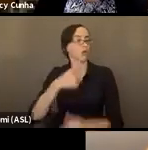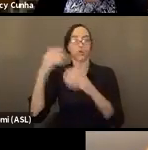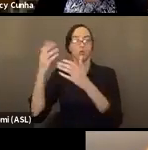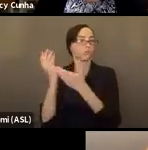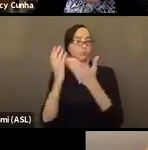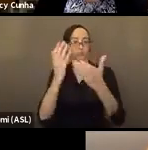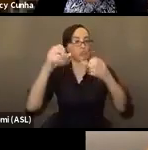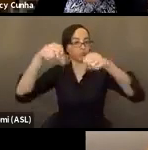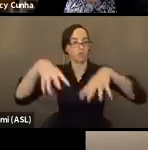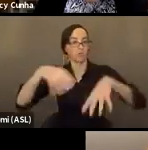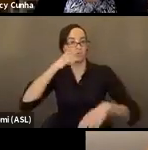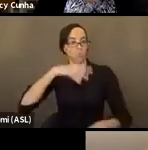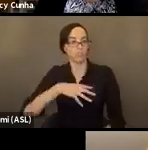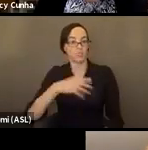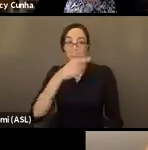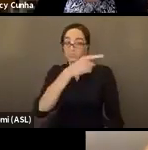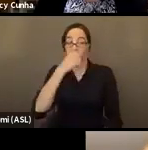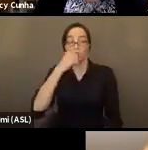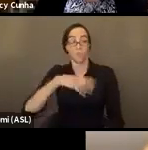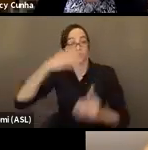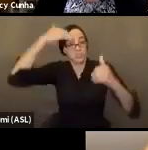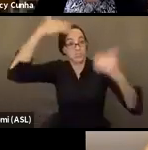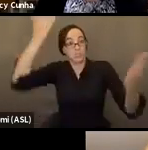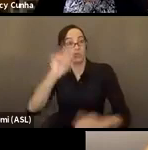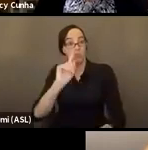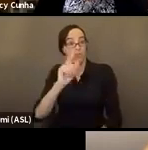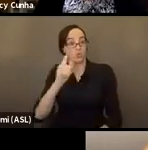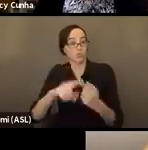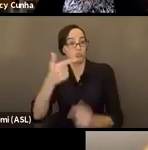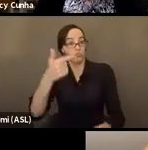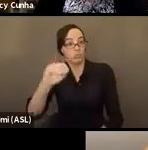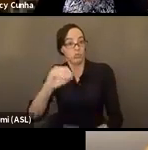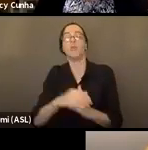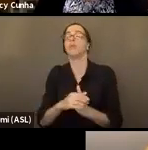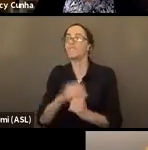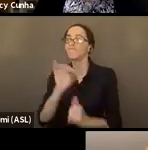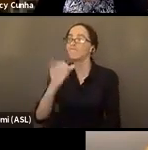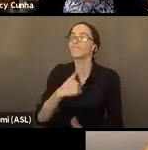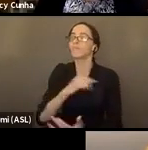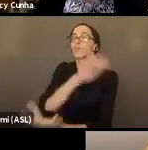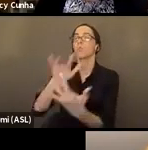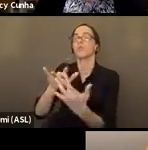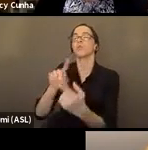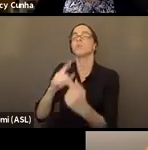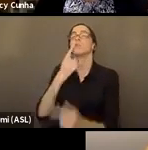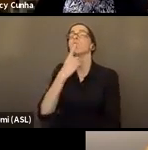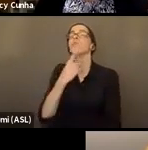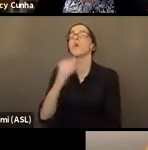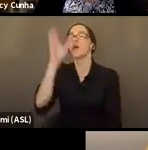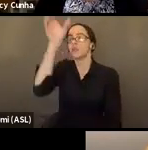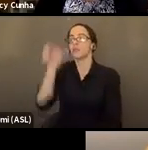i reached out to red cross and we were successful in getting a room at the doubletree hotel